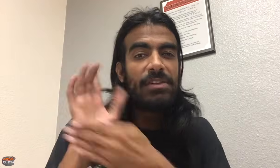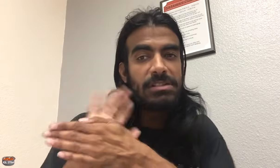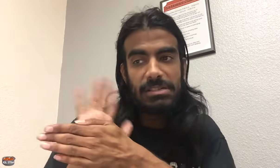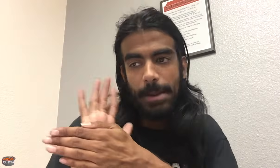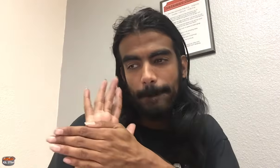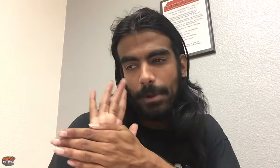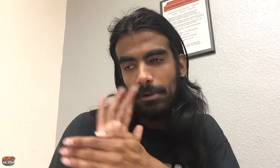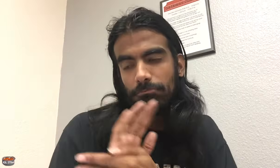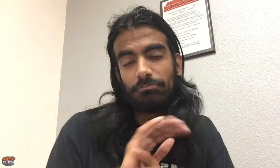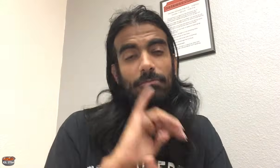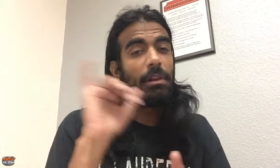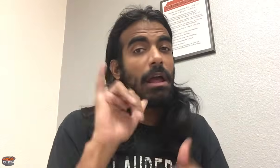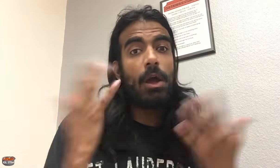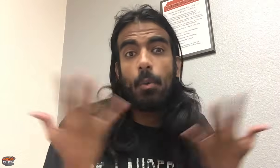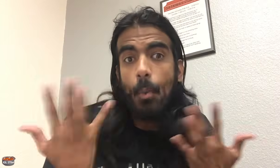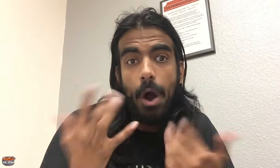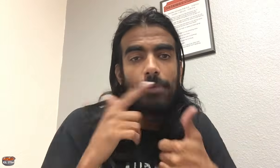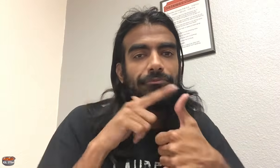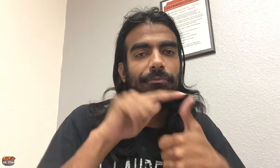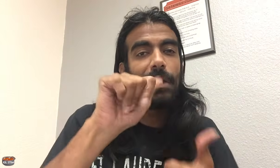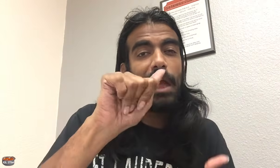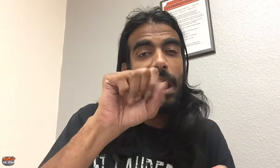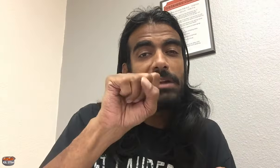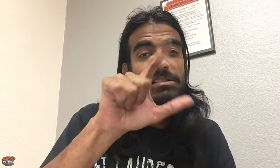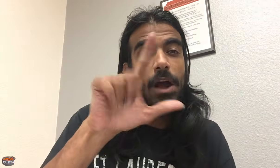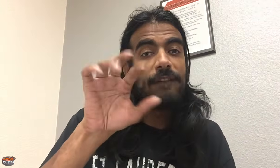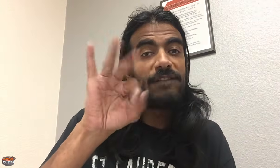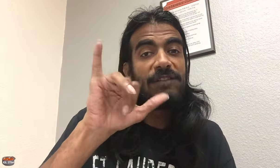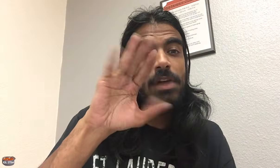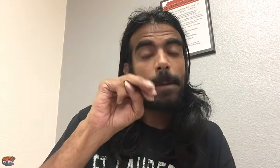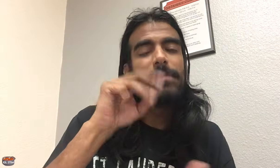then production really started to skyrocket.